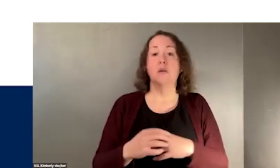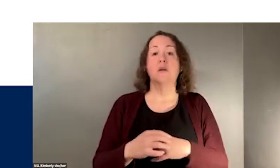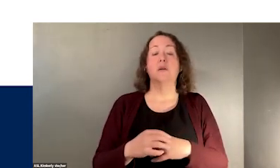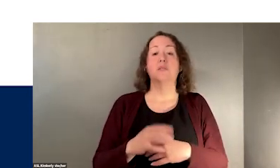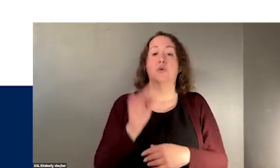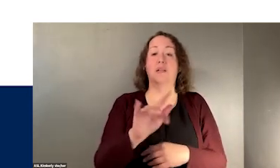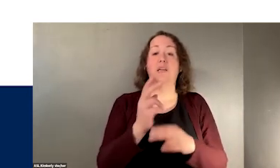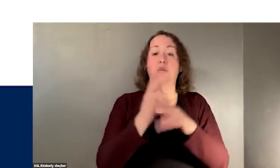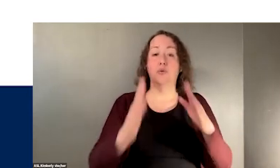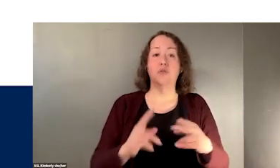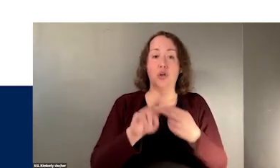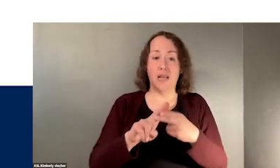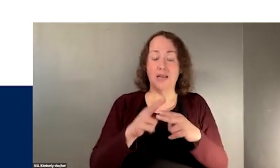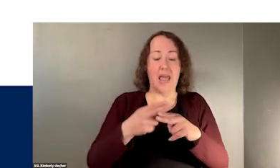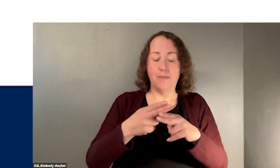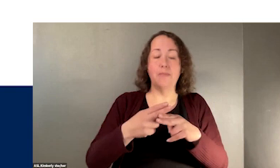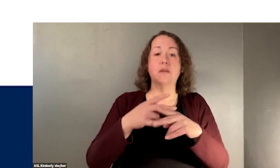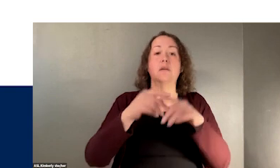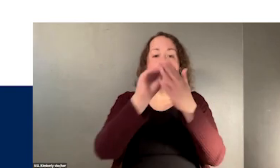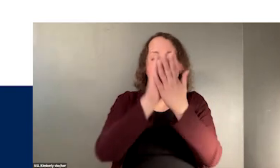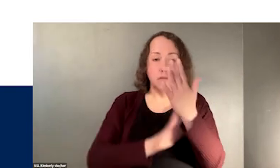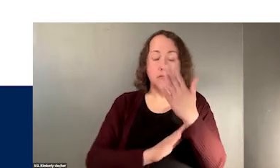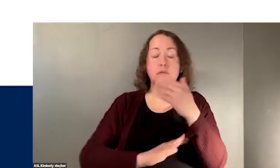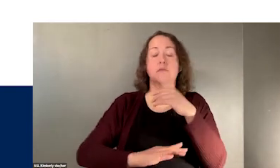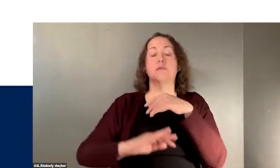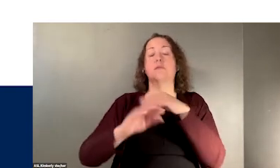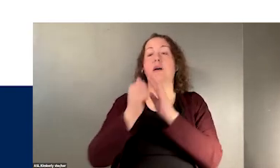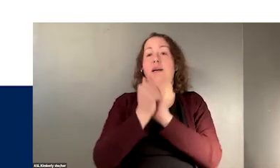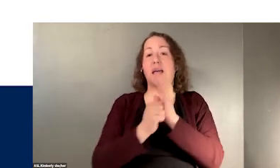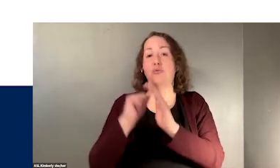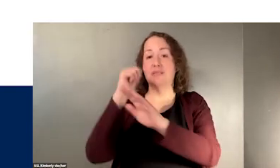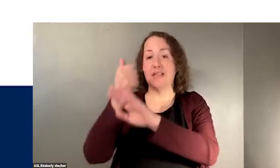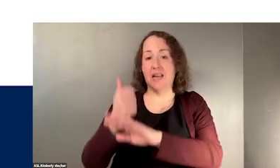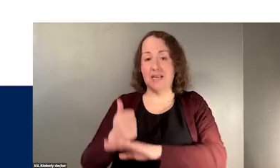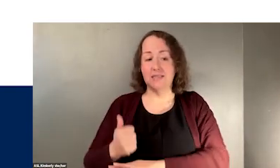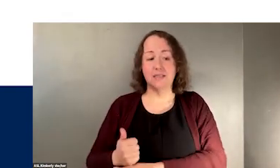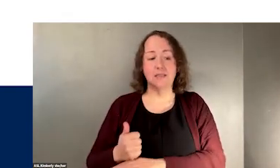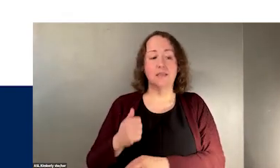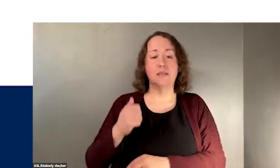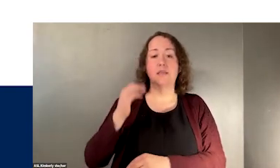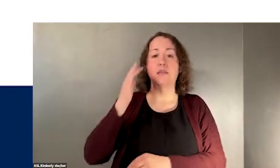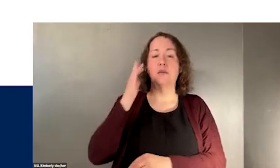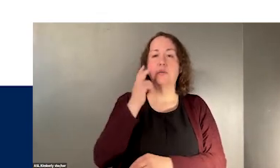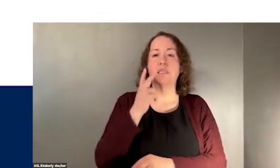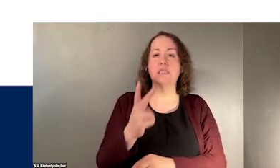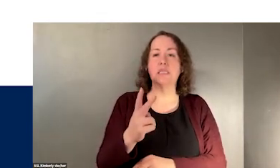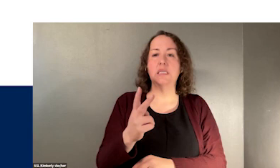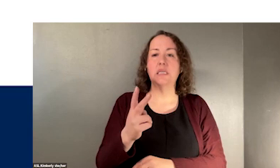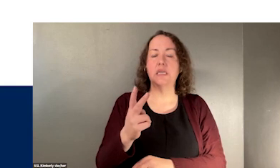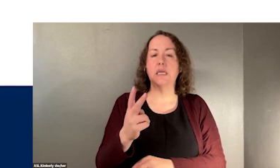Once you're signed in, go to account settings. You'll see the account setting preferences.